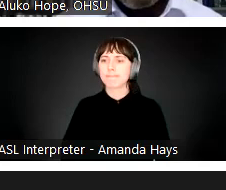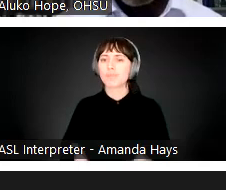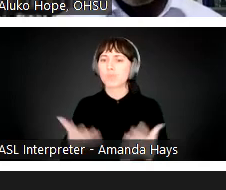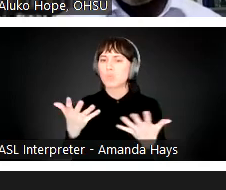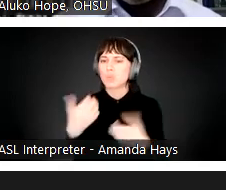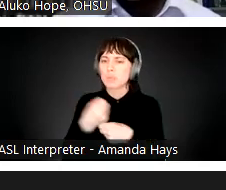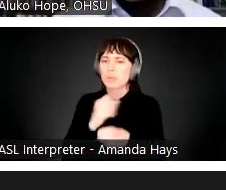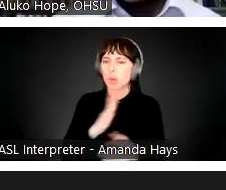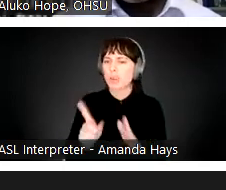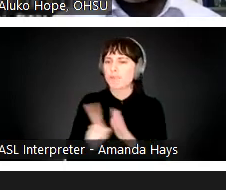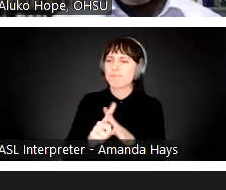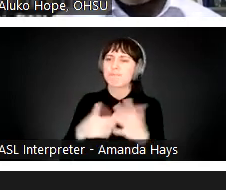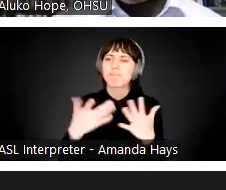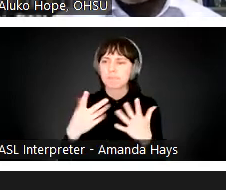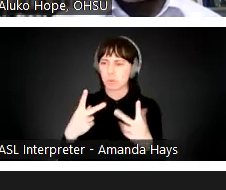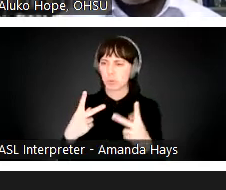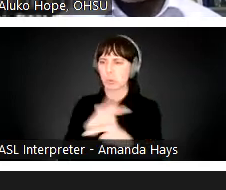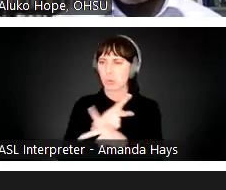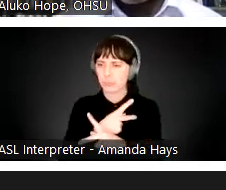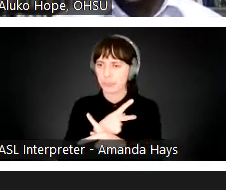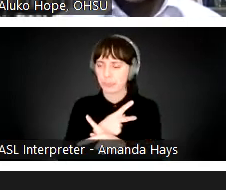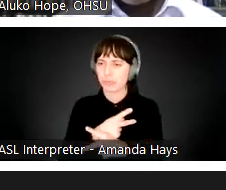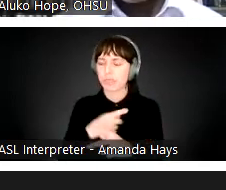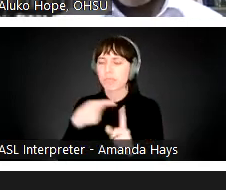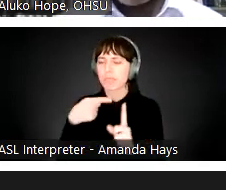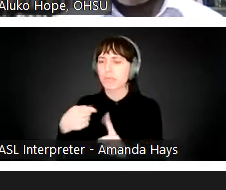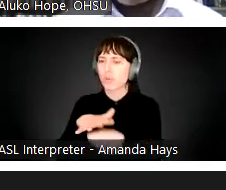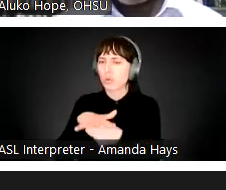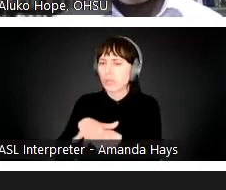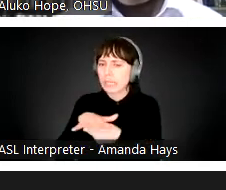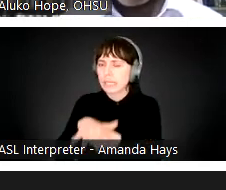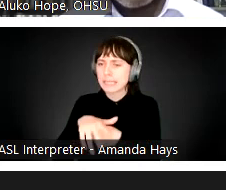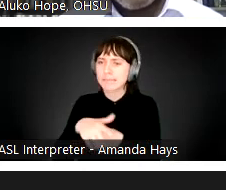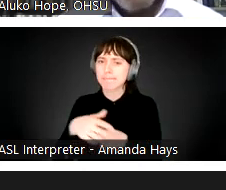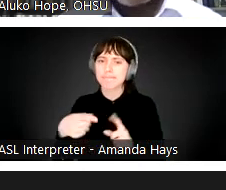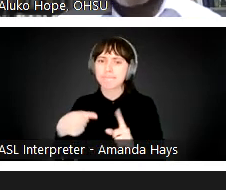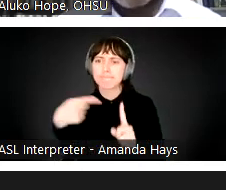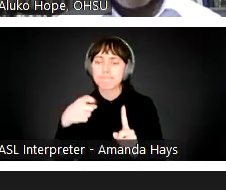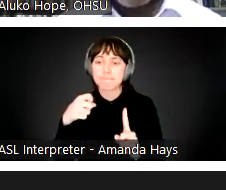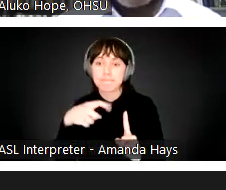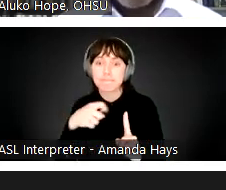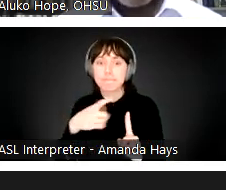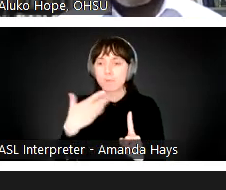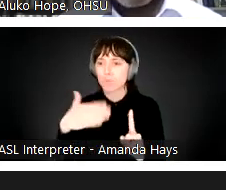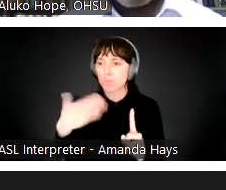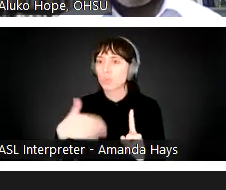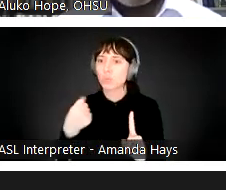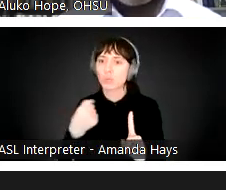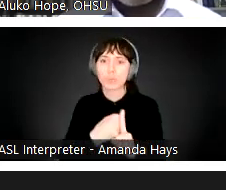right? And so certain triggers, certain stressors do make your illness and your symptoms worse, and asking about that, I